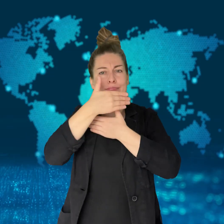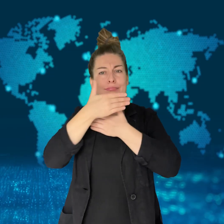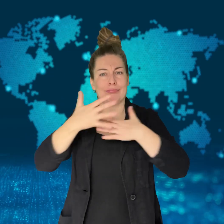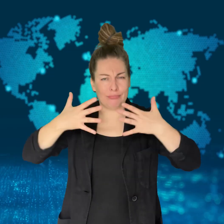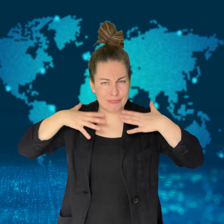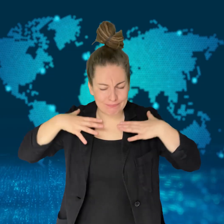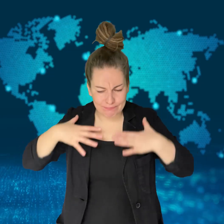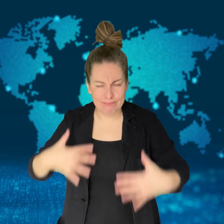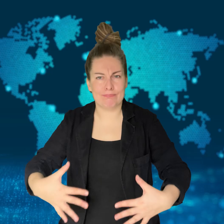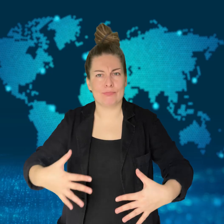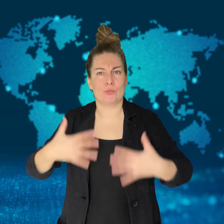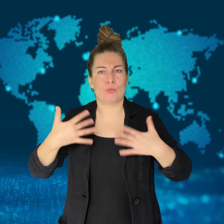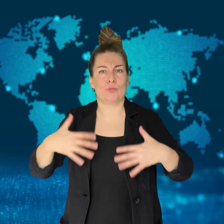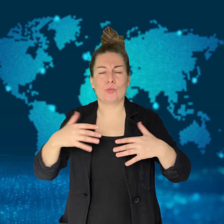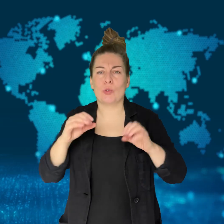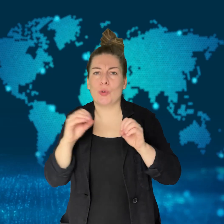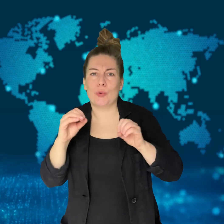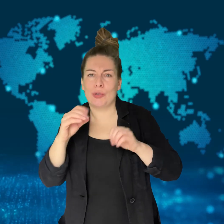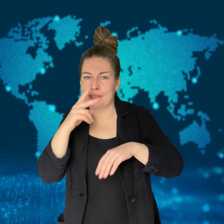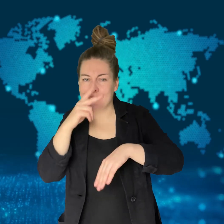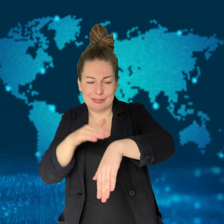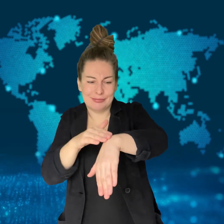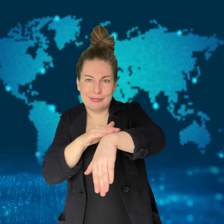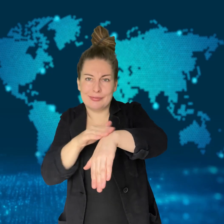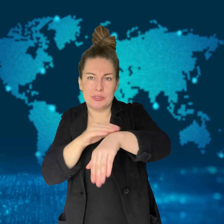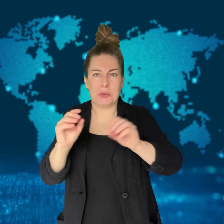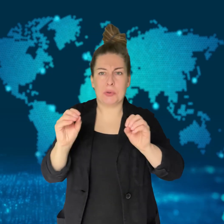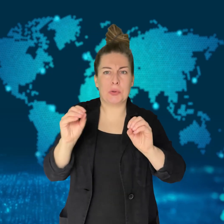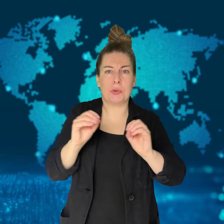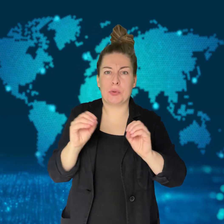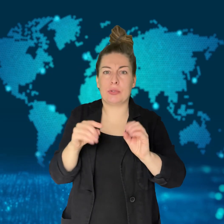The unidentified woman had been harassed inside